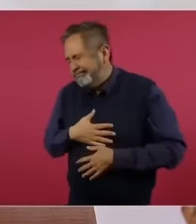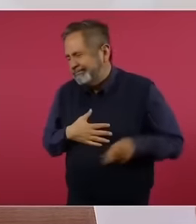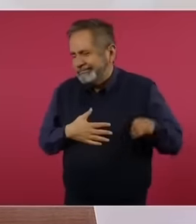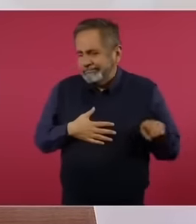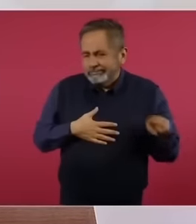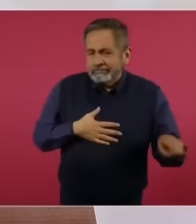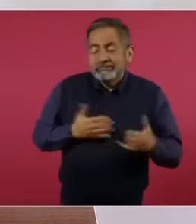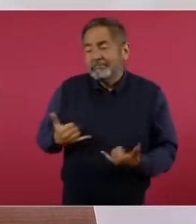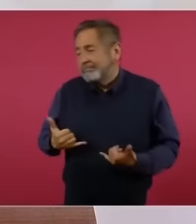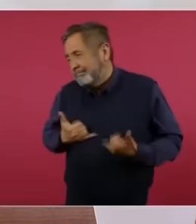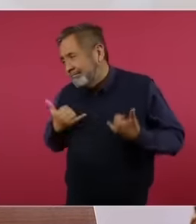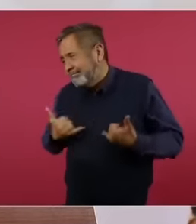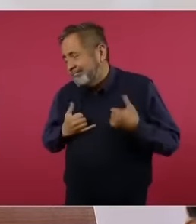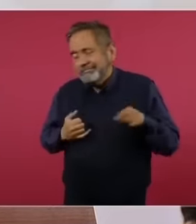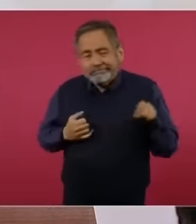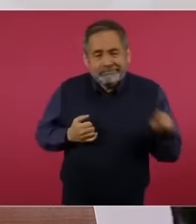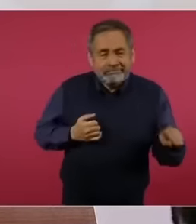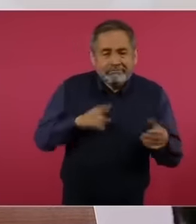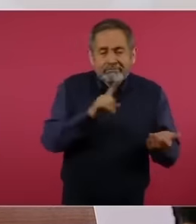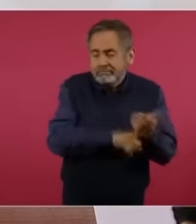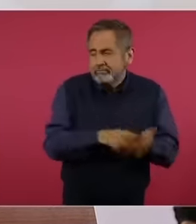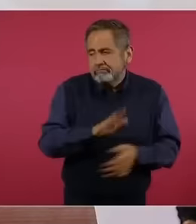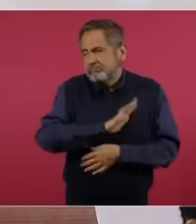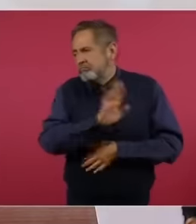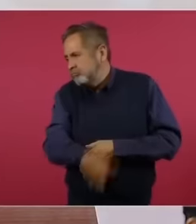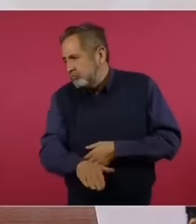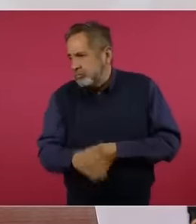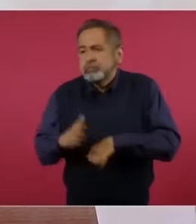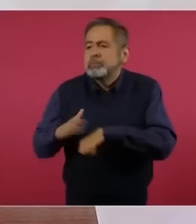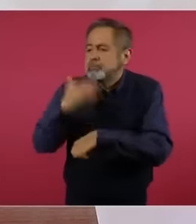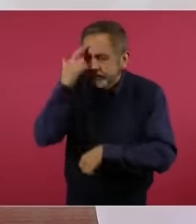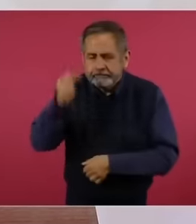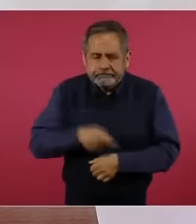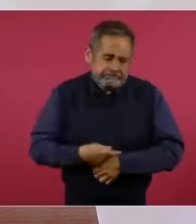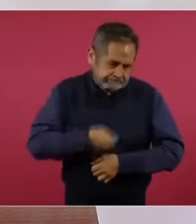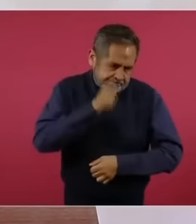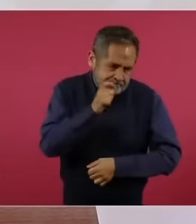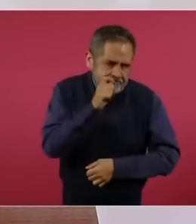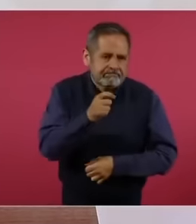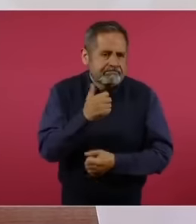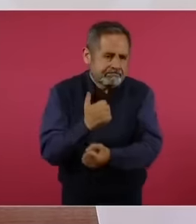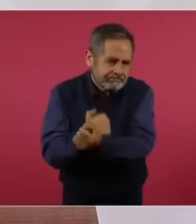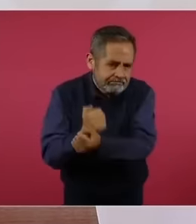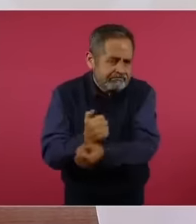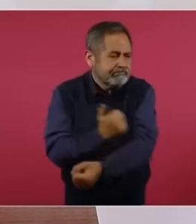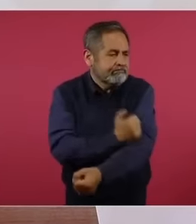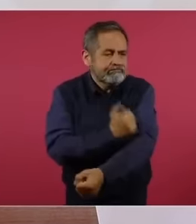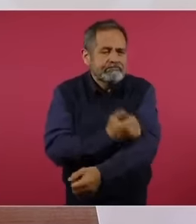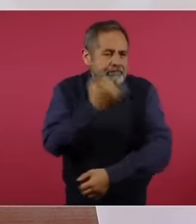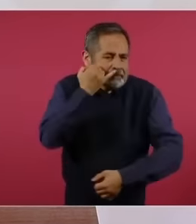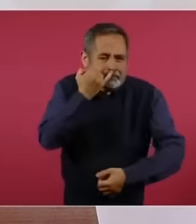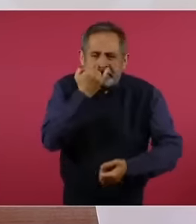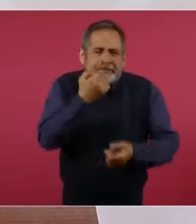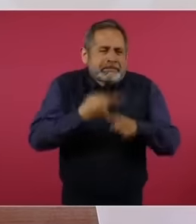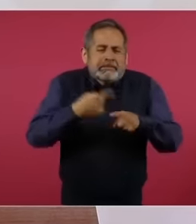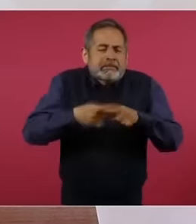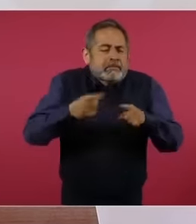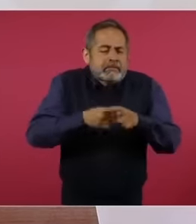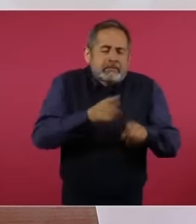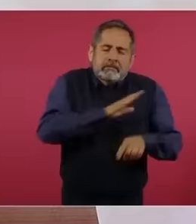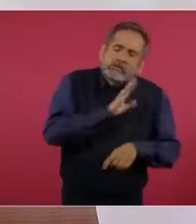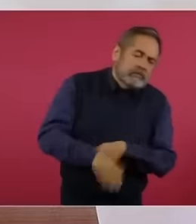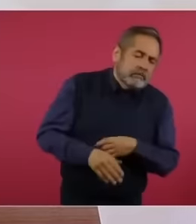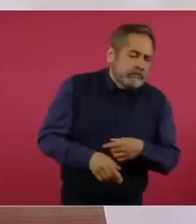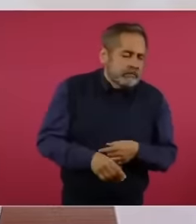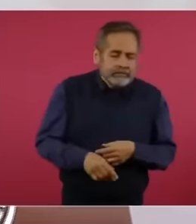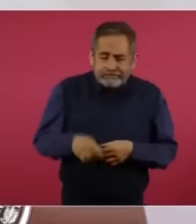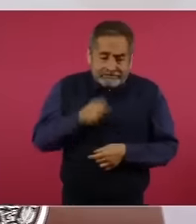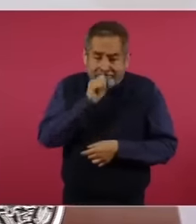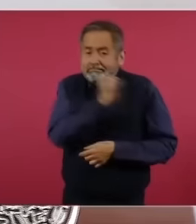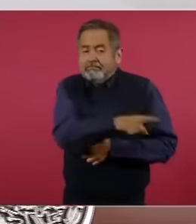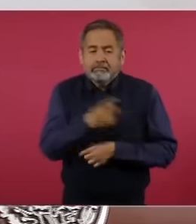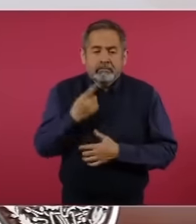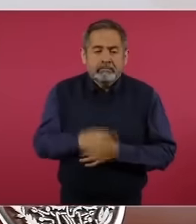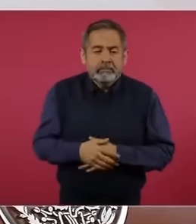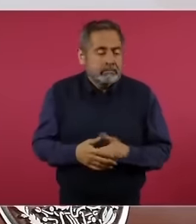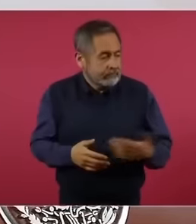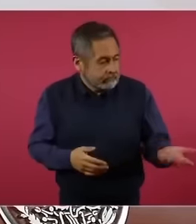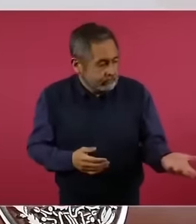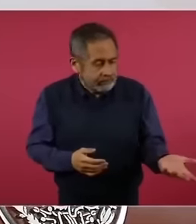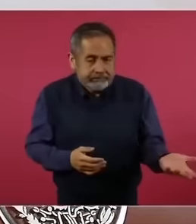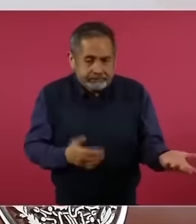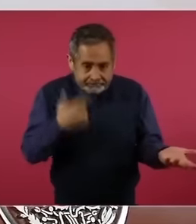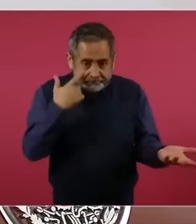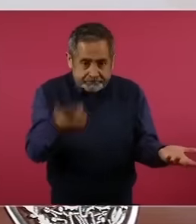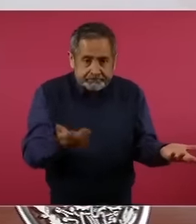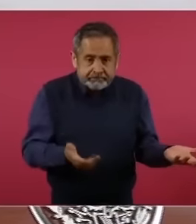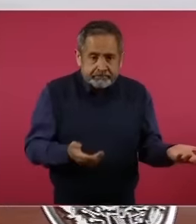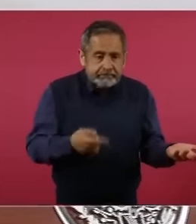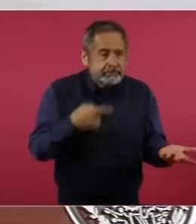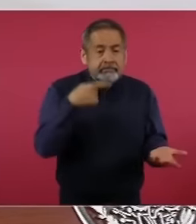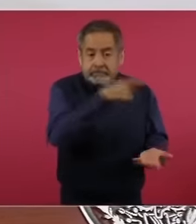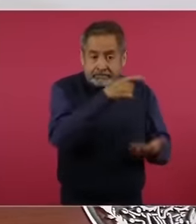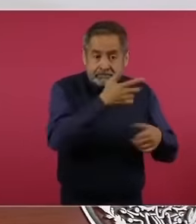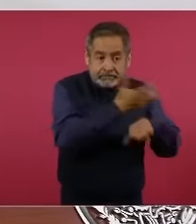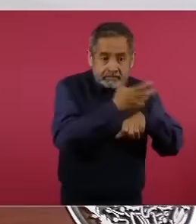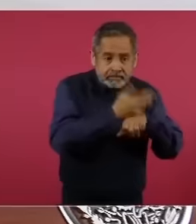young relatives who lose their lives due to drug use but do not go to the bottom to address the